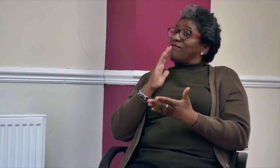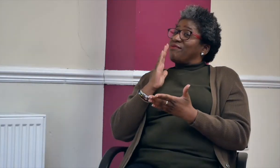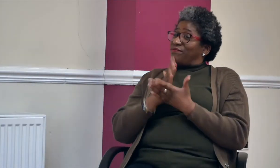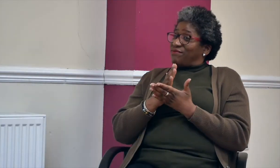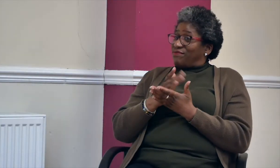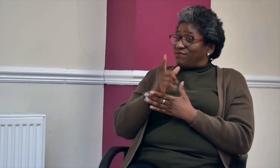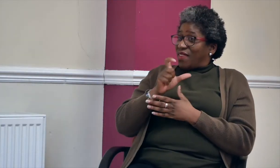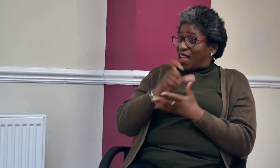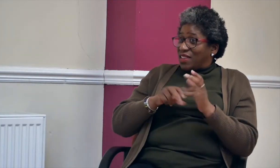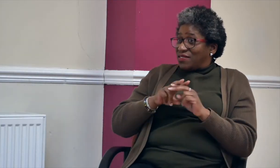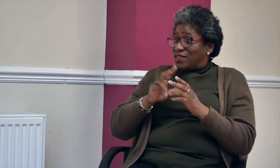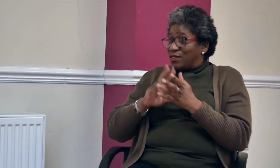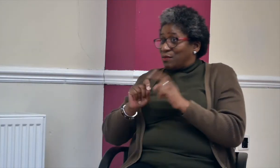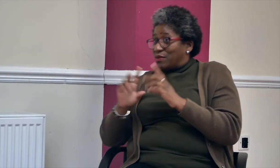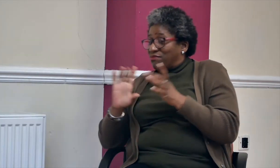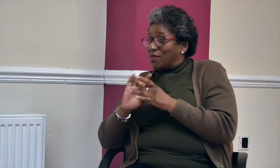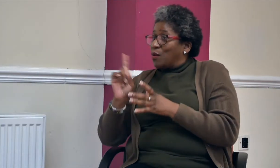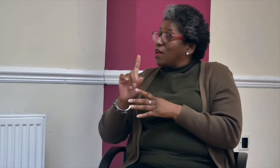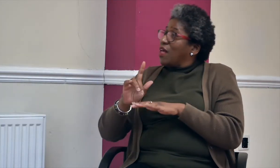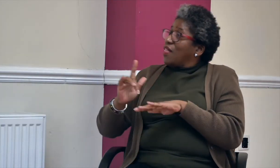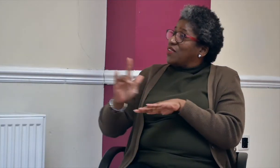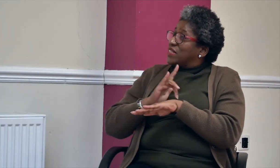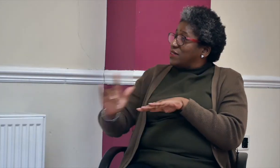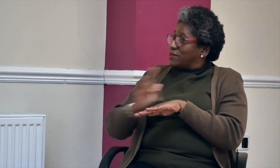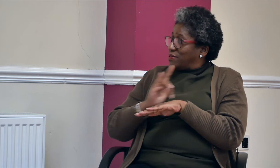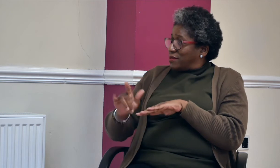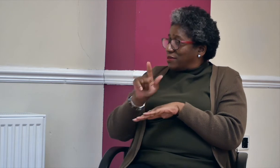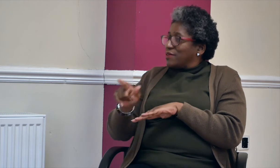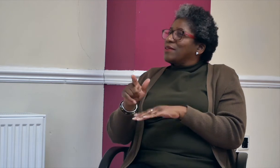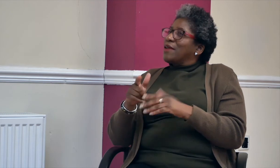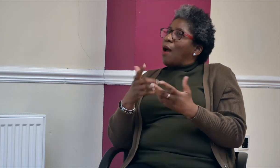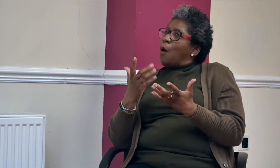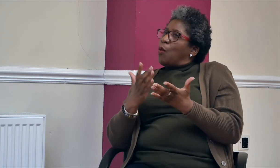Really, Cardiff and Newport joined together to put on a play.